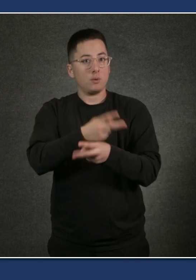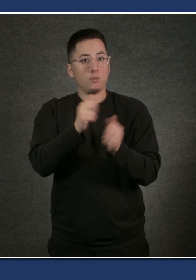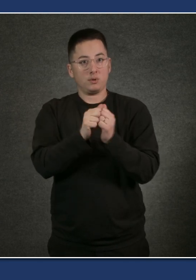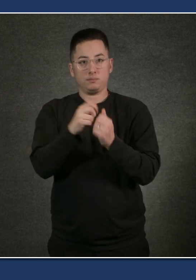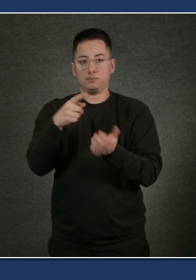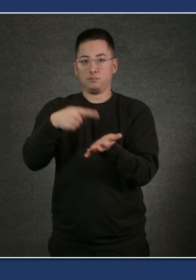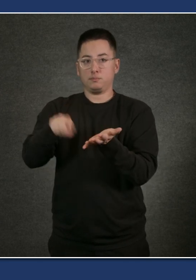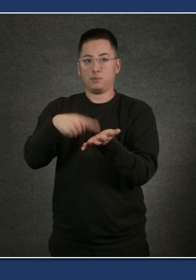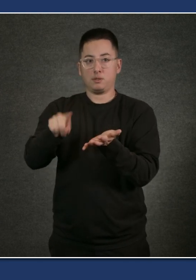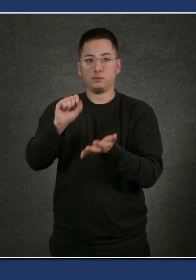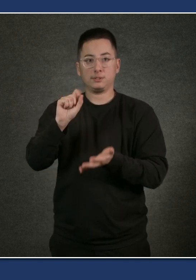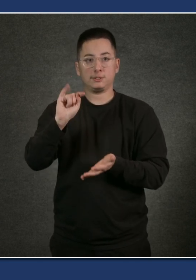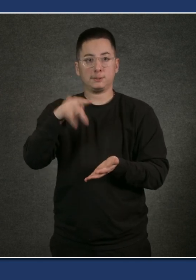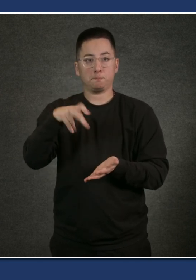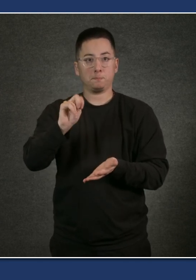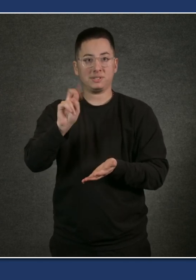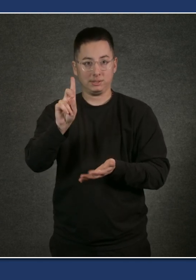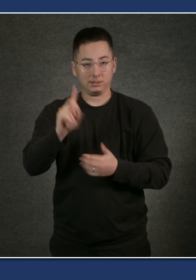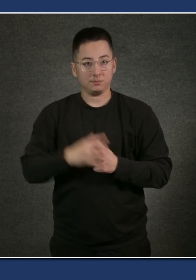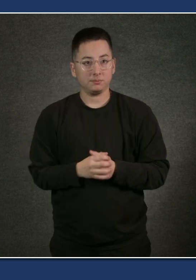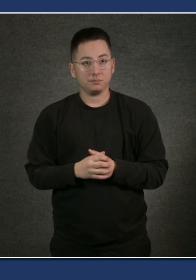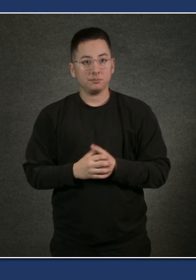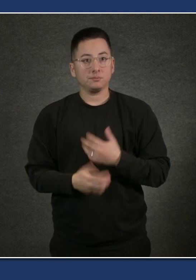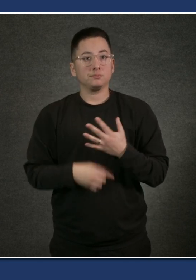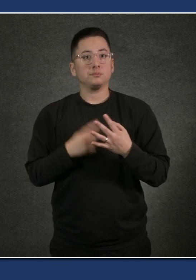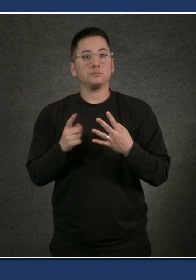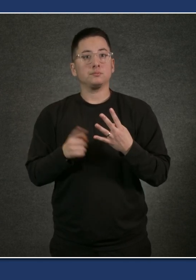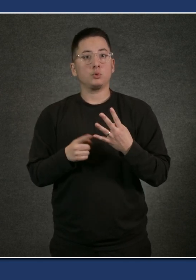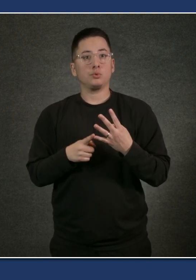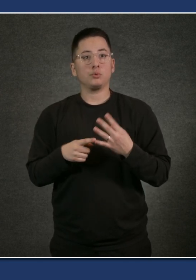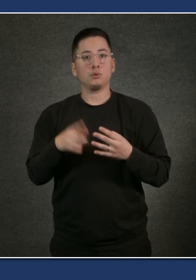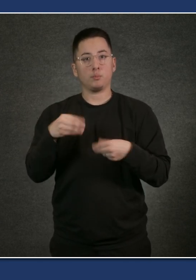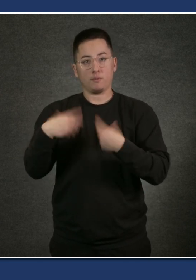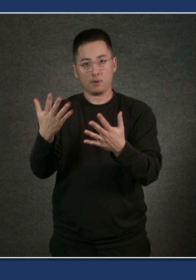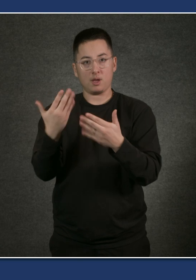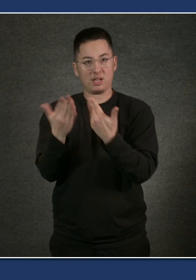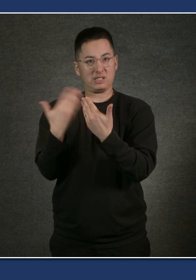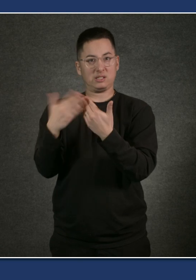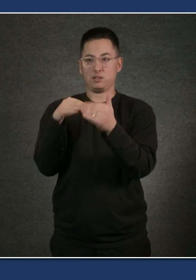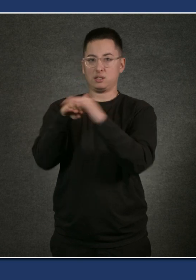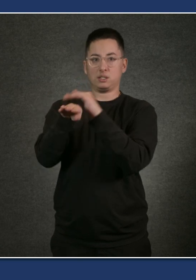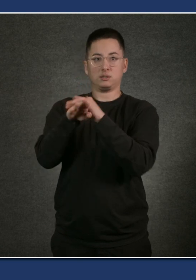care with a stipend. Provide easily accessible accreditation certificates